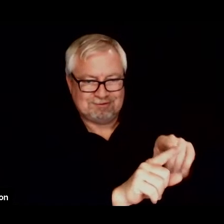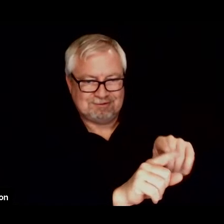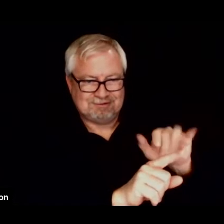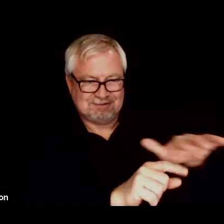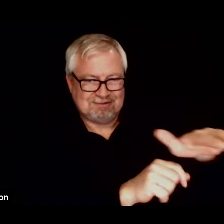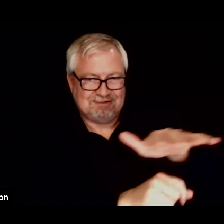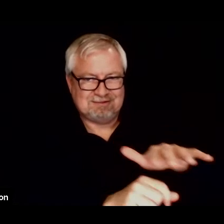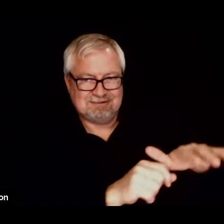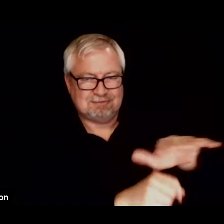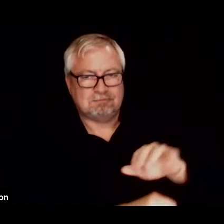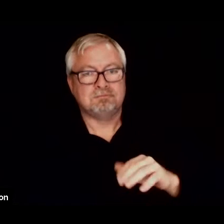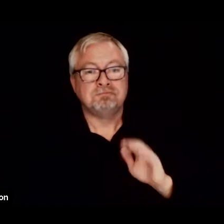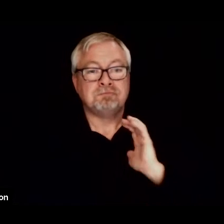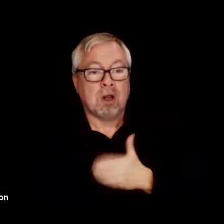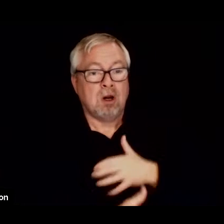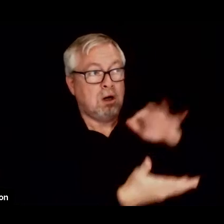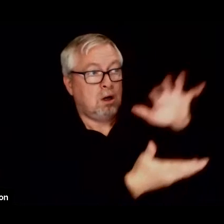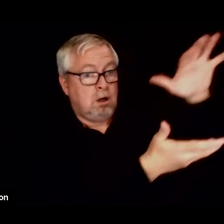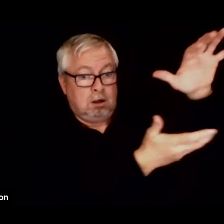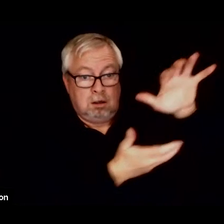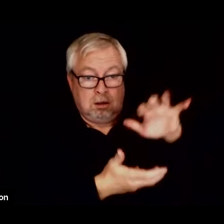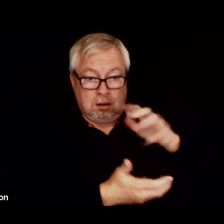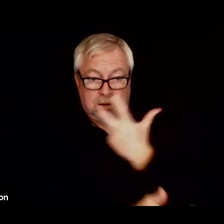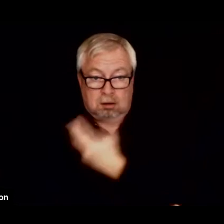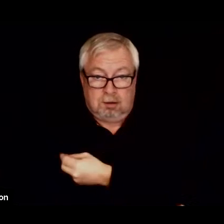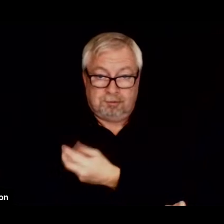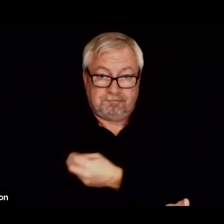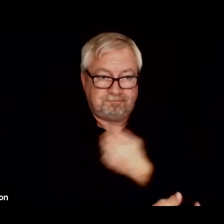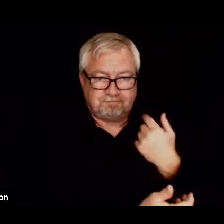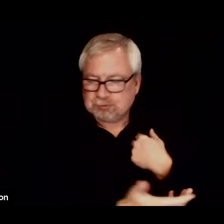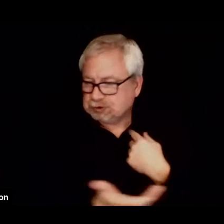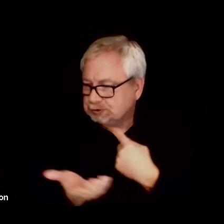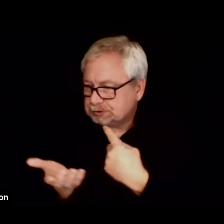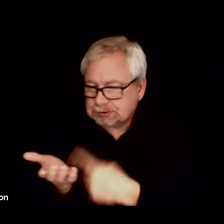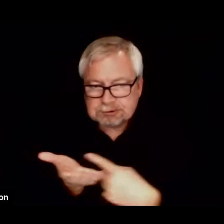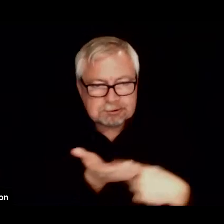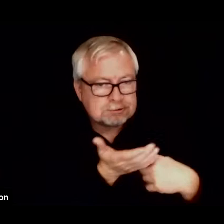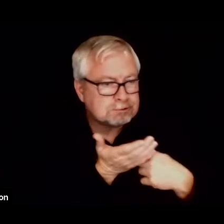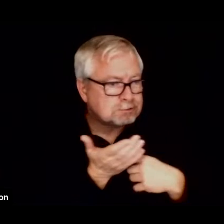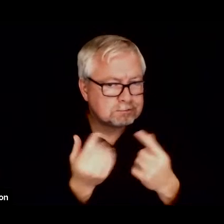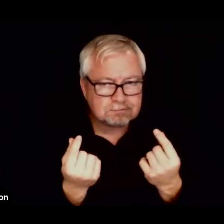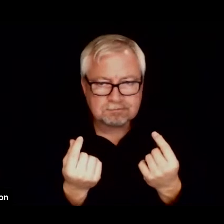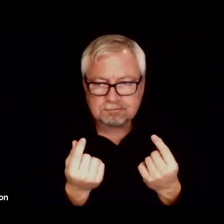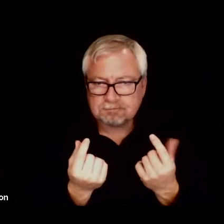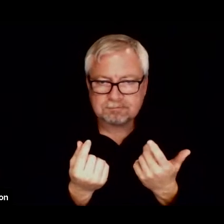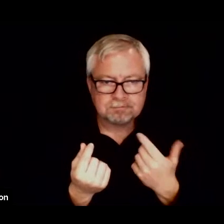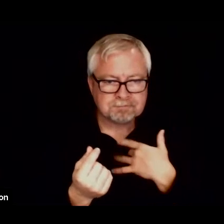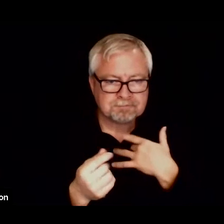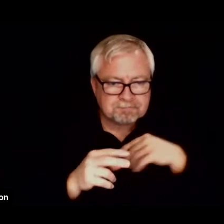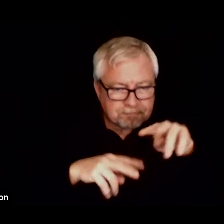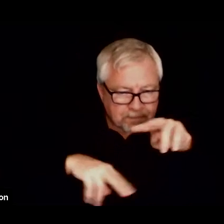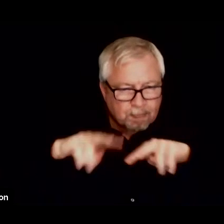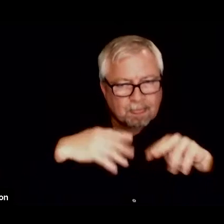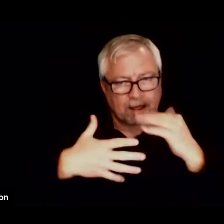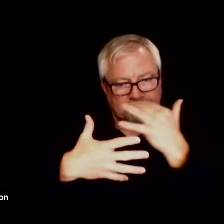looked at our decision making and evaluated what role that social vulnerability should